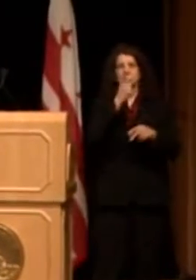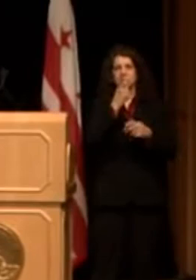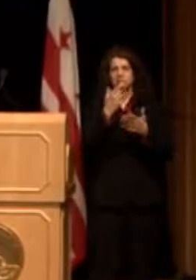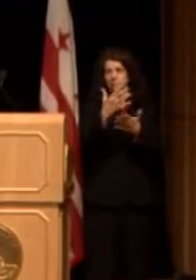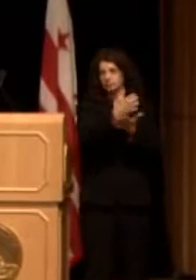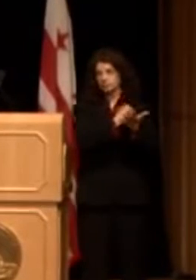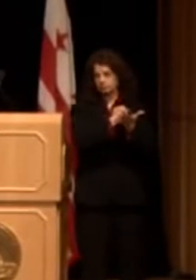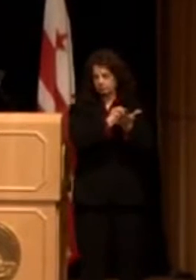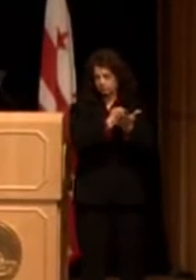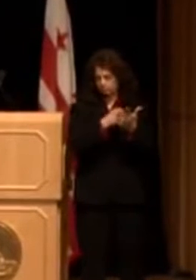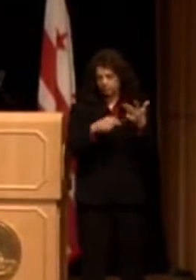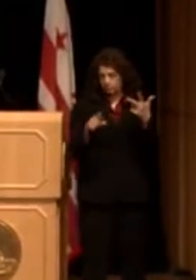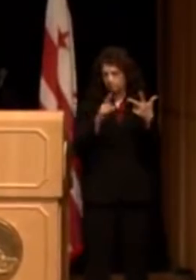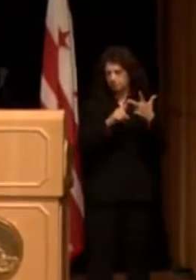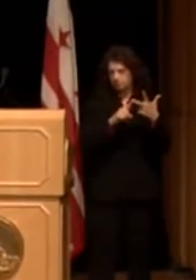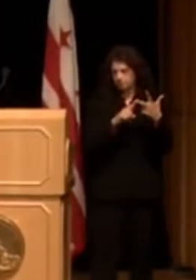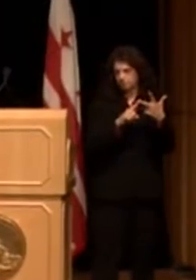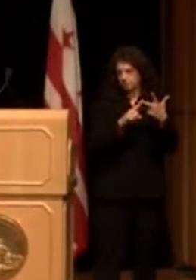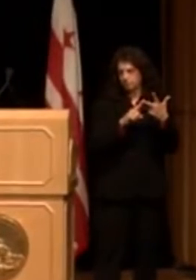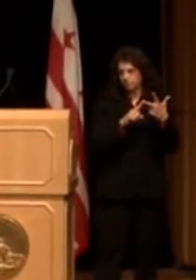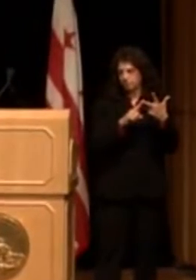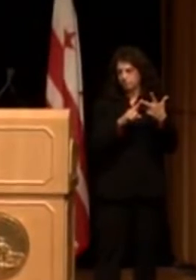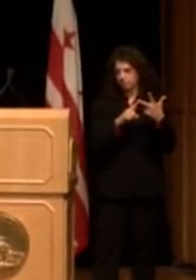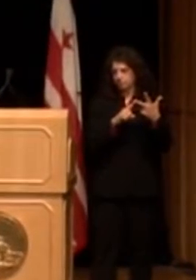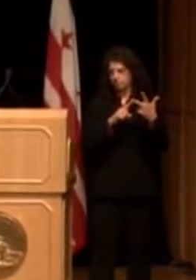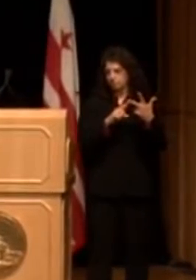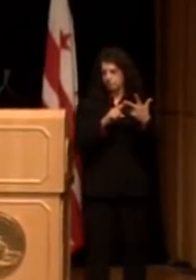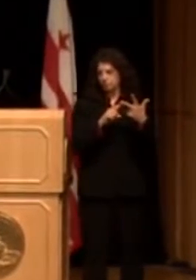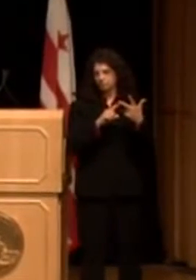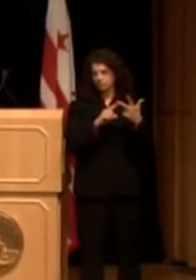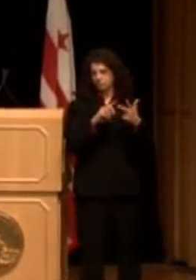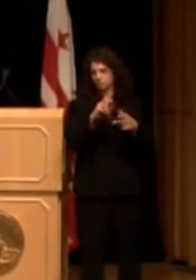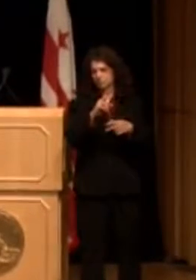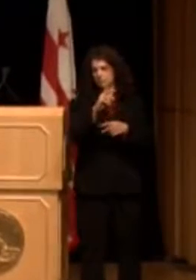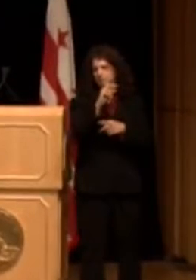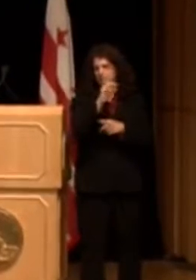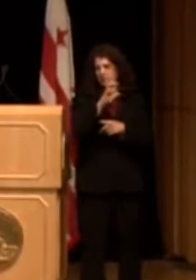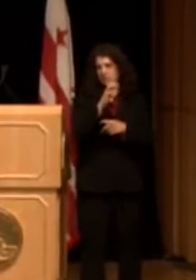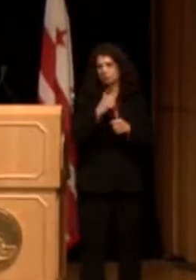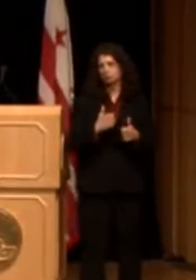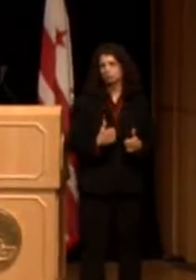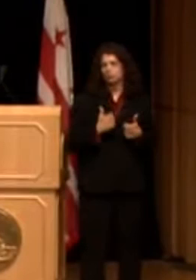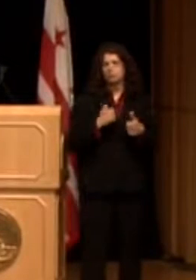FOCUSED ON GETTING D.C. RESIDENTS JOBS, AND IT IS WHAT